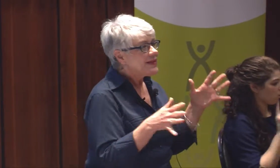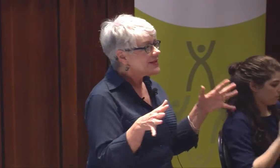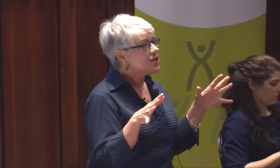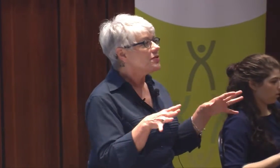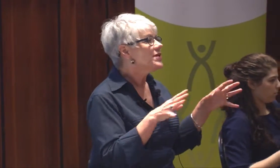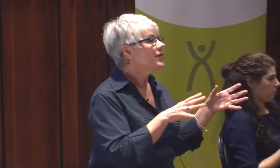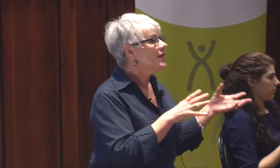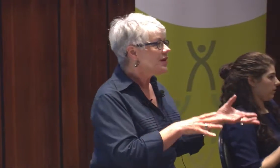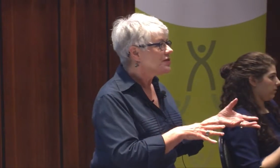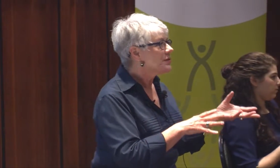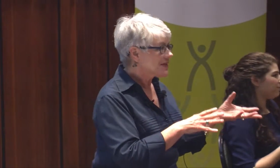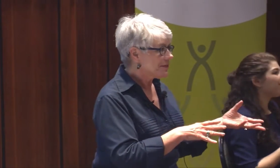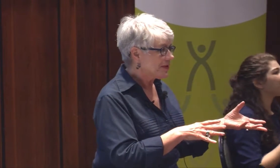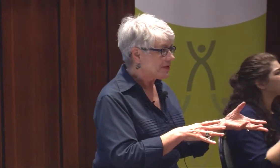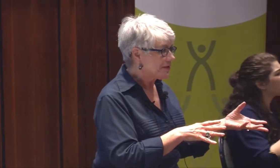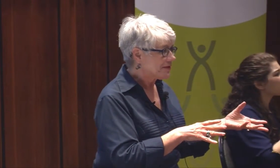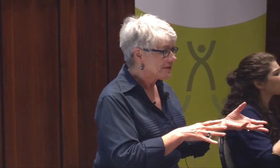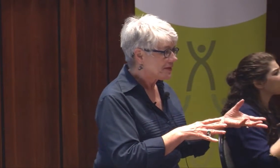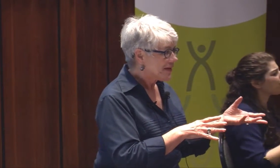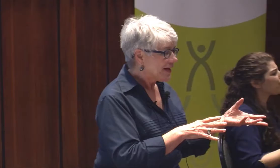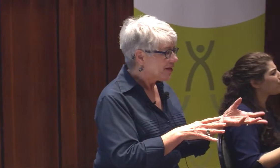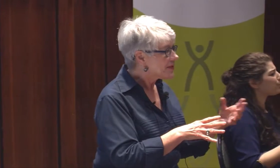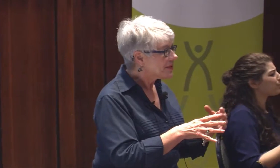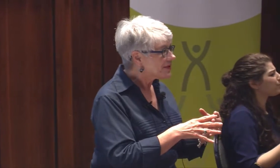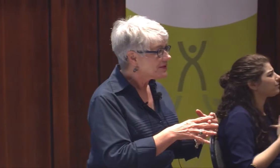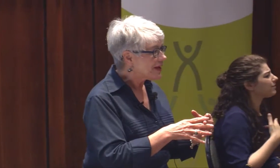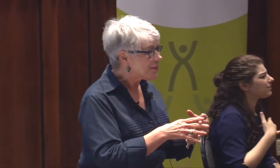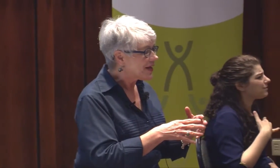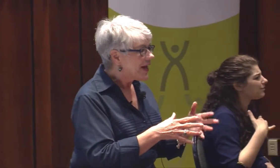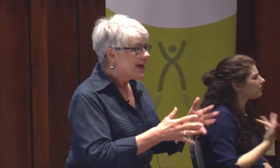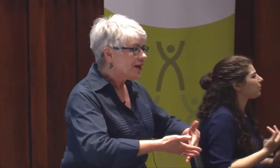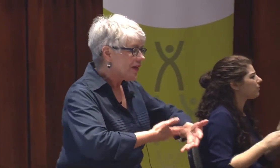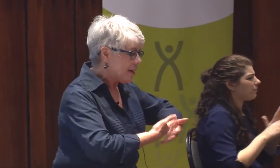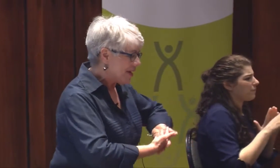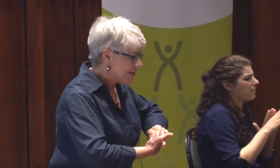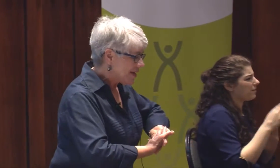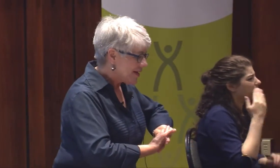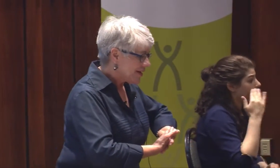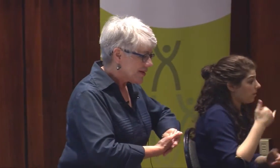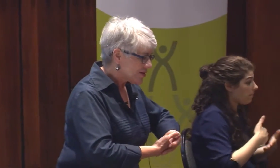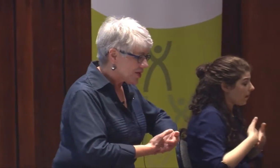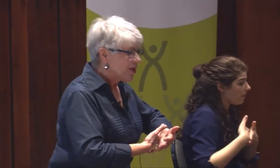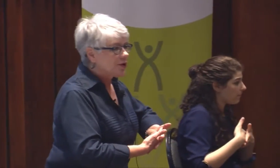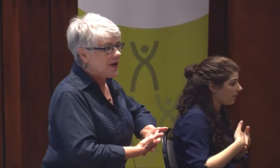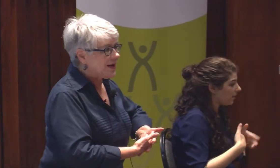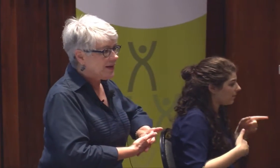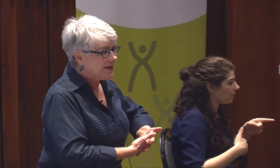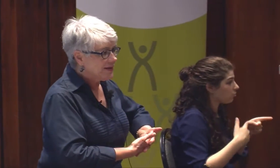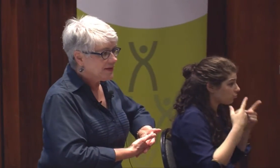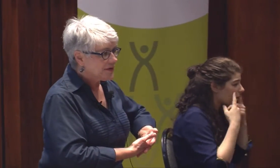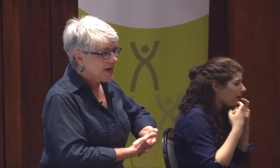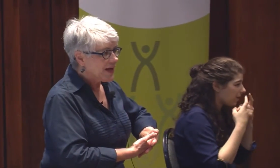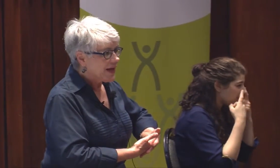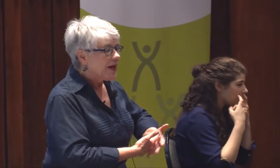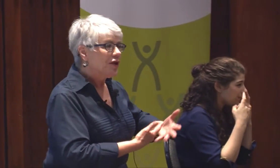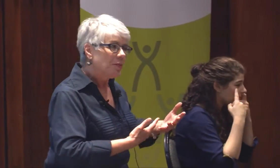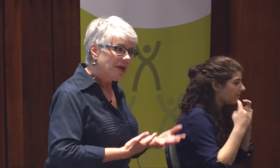This is no different than you do with typical, you know, typical development. You know that baby is crying, okay. You pick